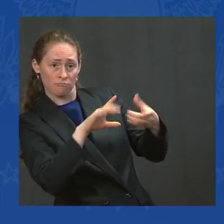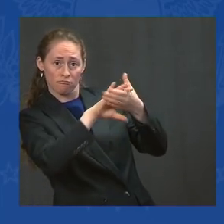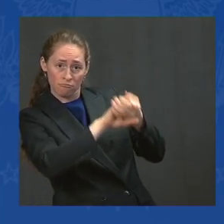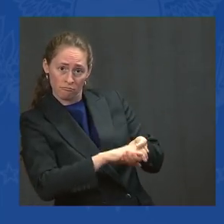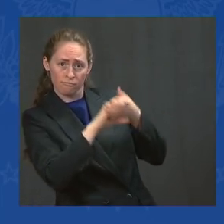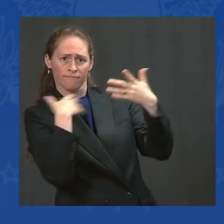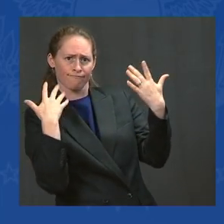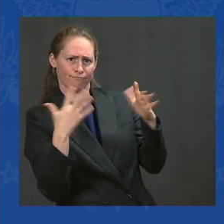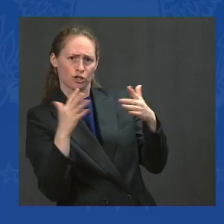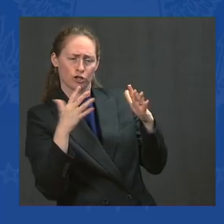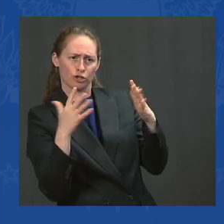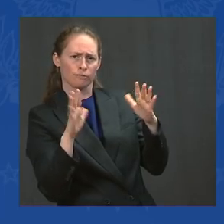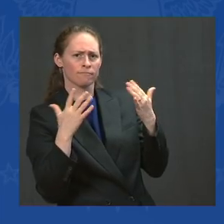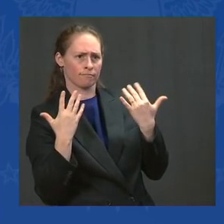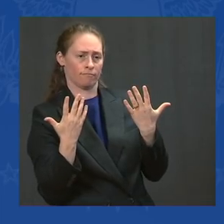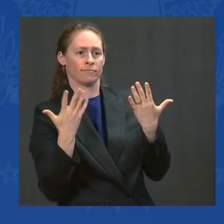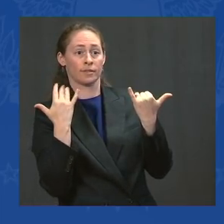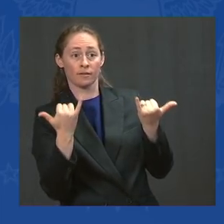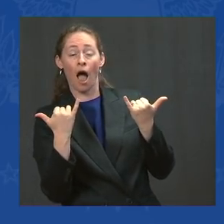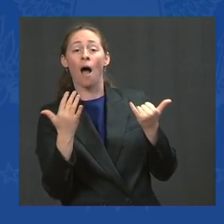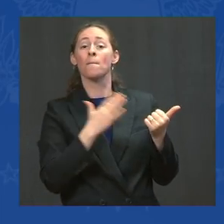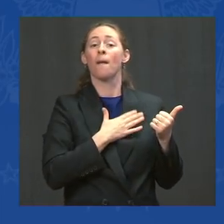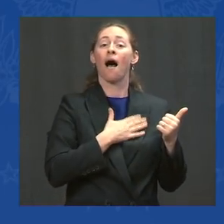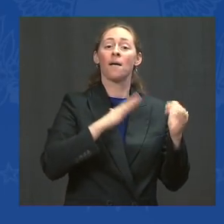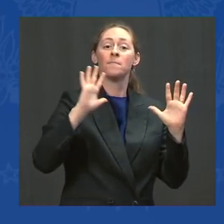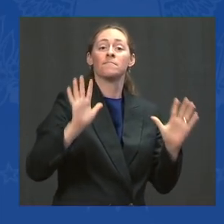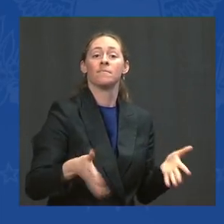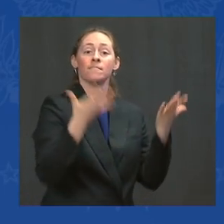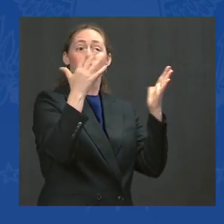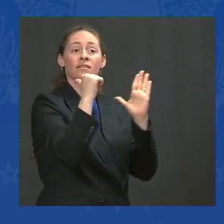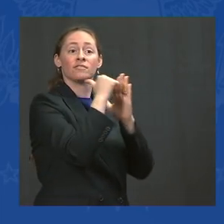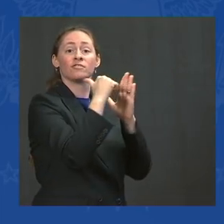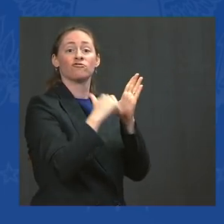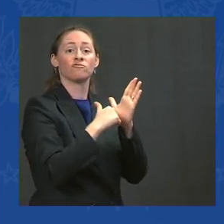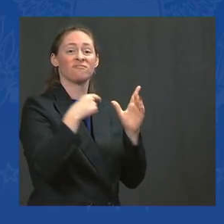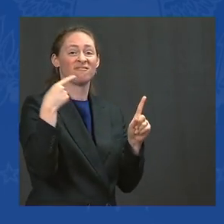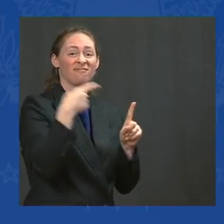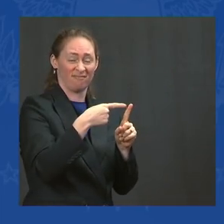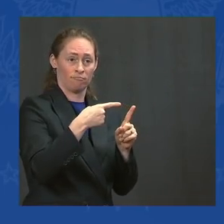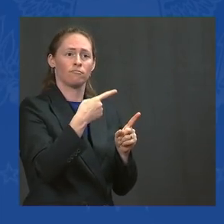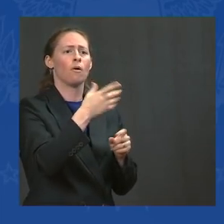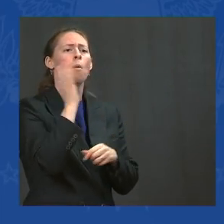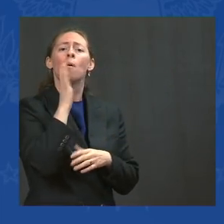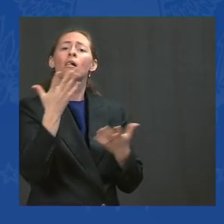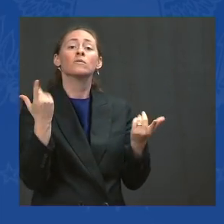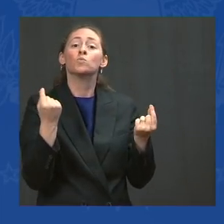And my Build Back Better plan will be a force for achieving lower prices for Americans looking ahead.